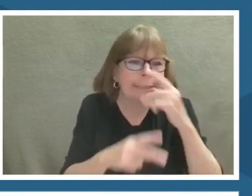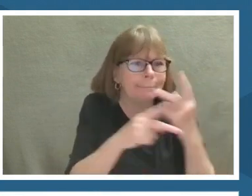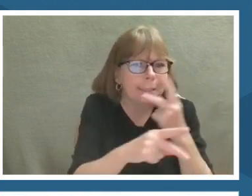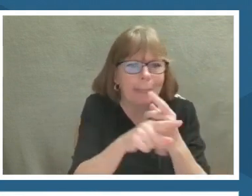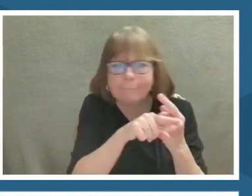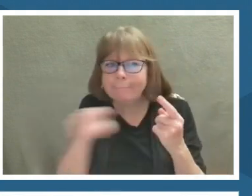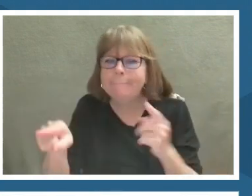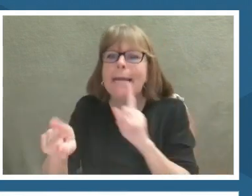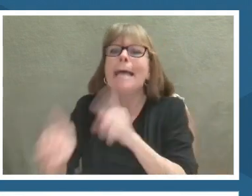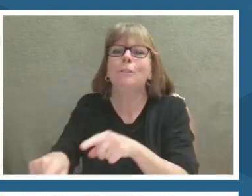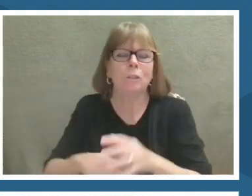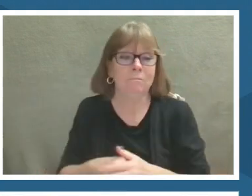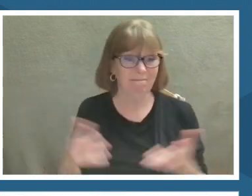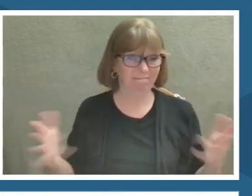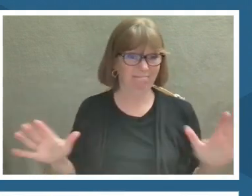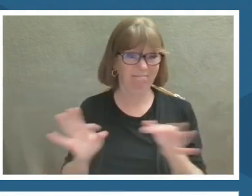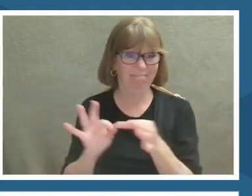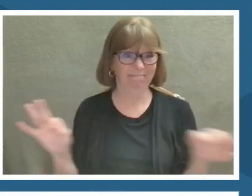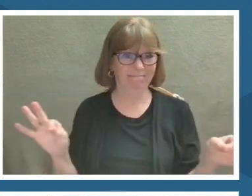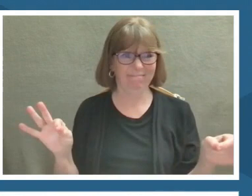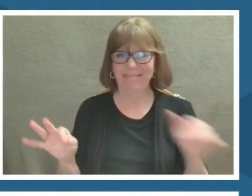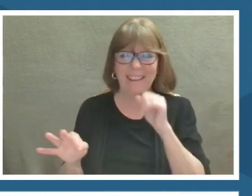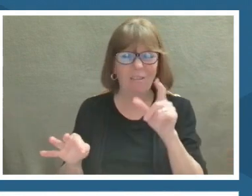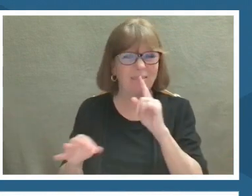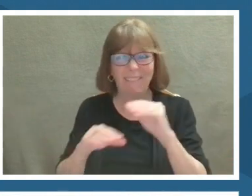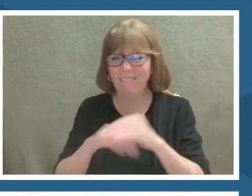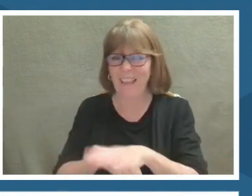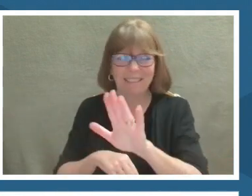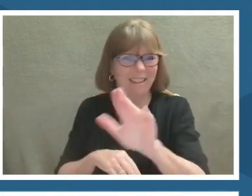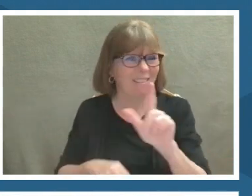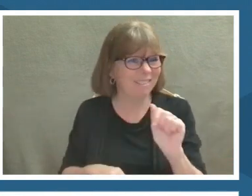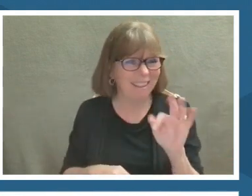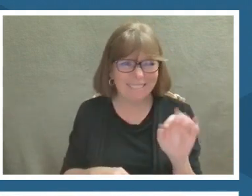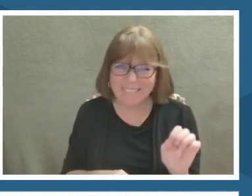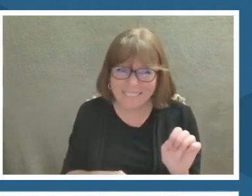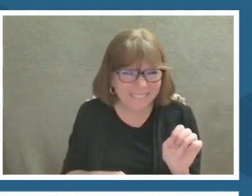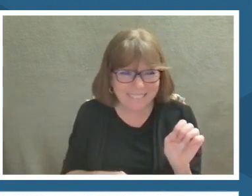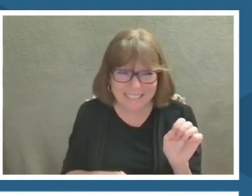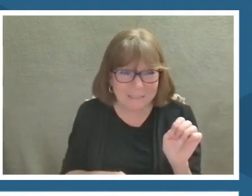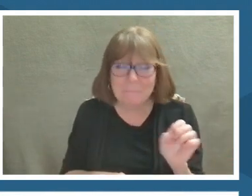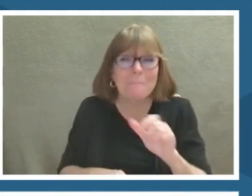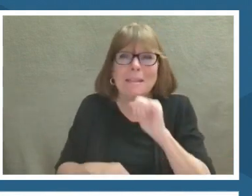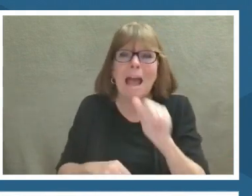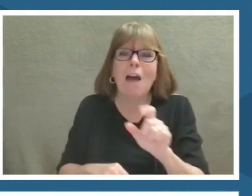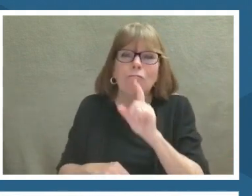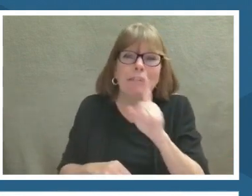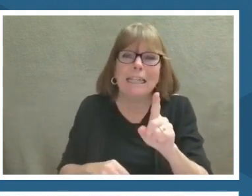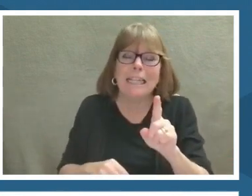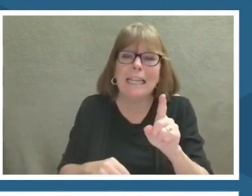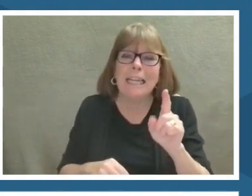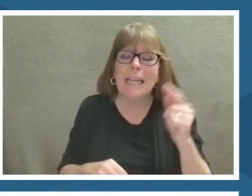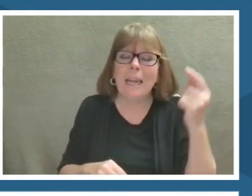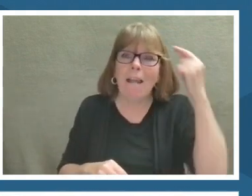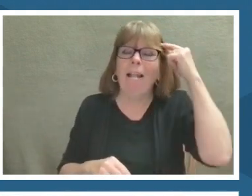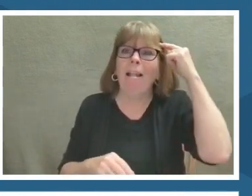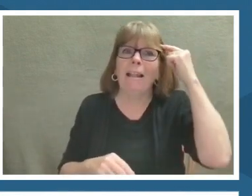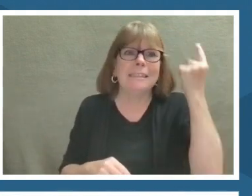really impact their lives or create any